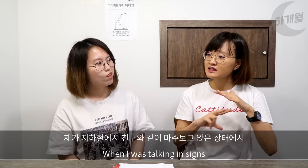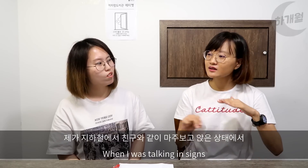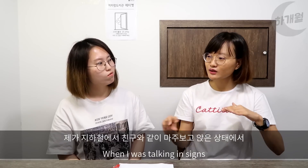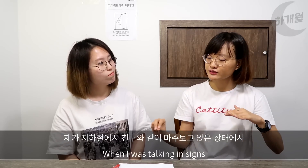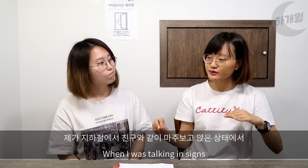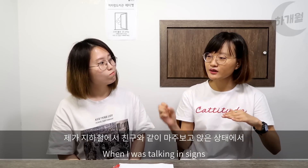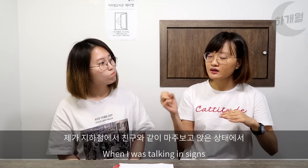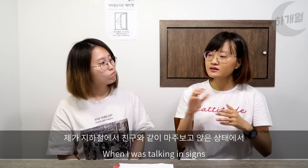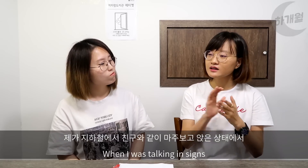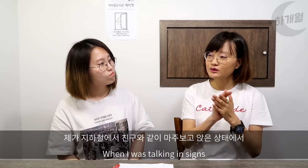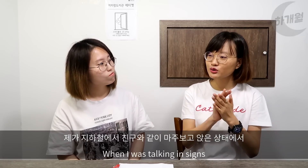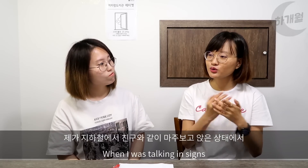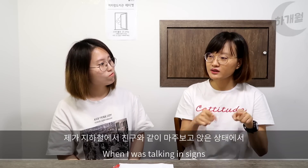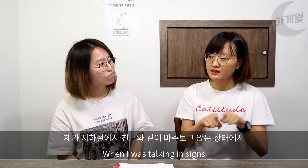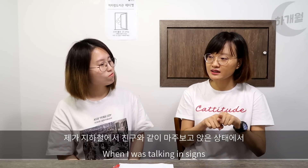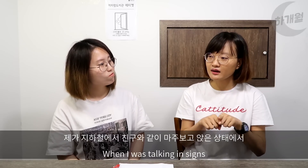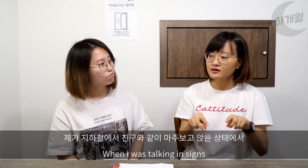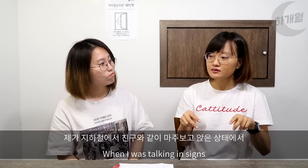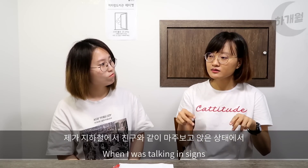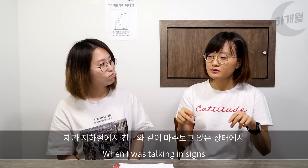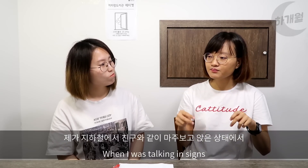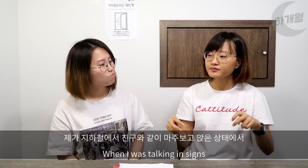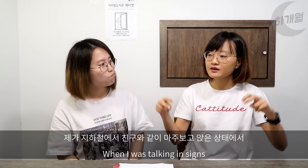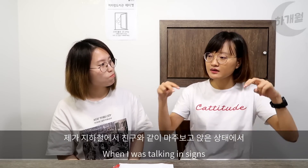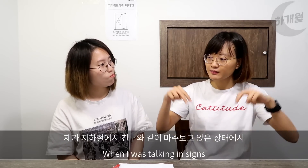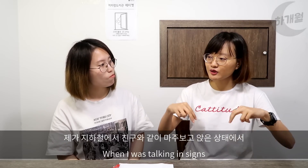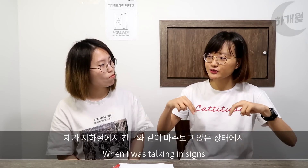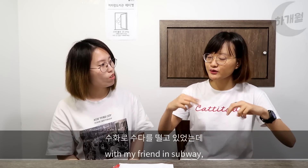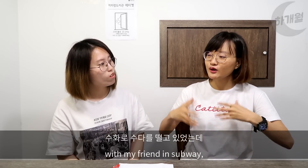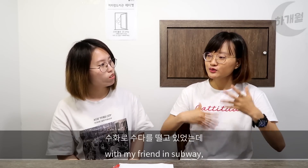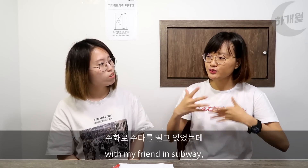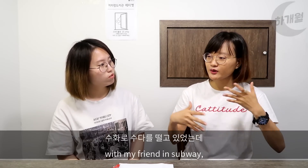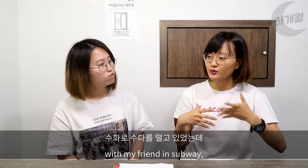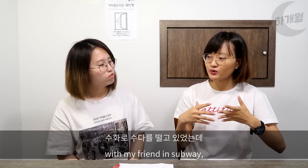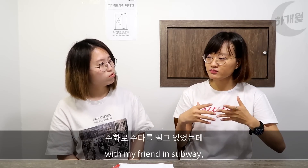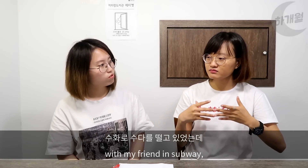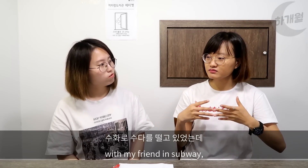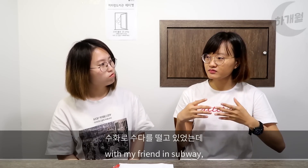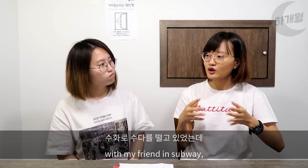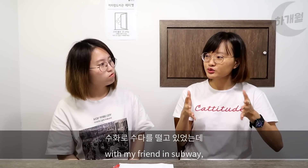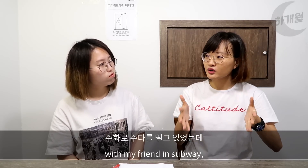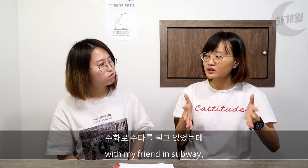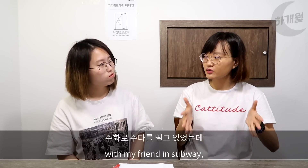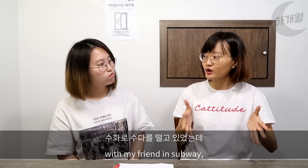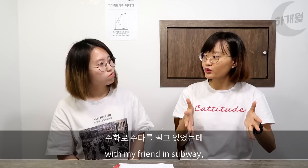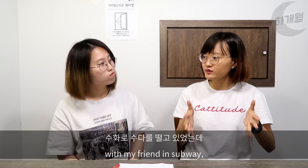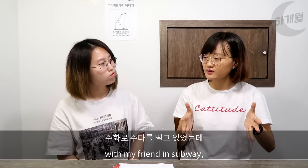When I was talking in signs with my friend in subway,